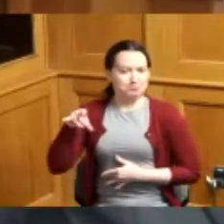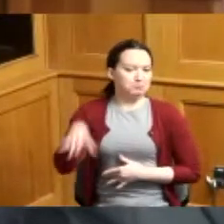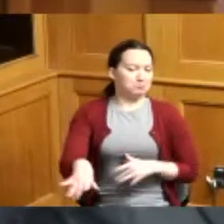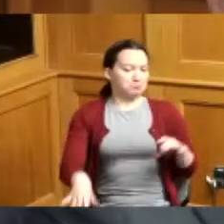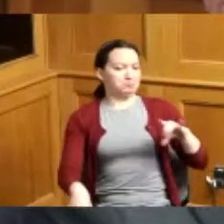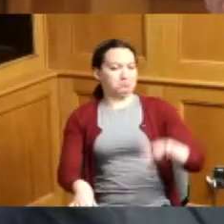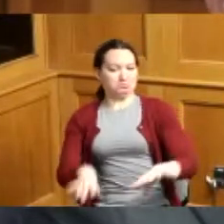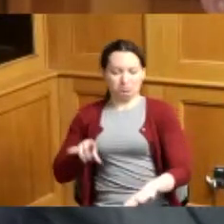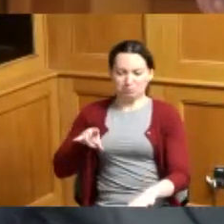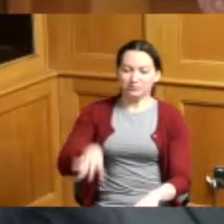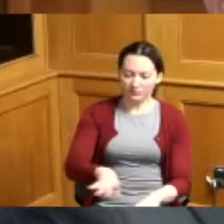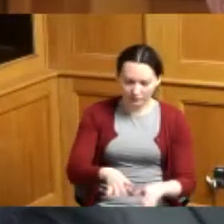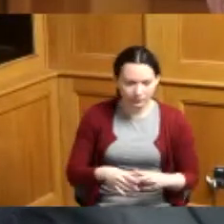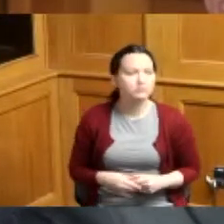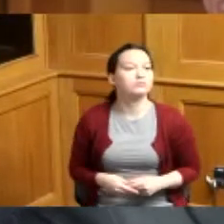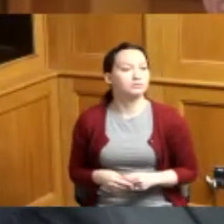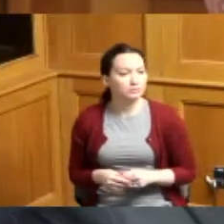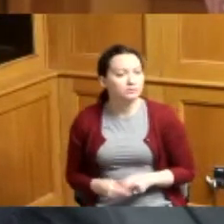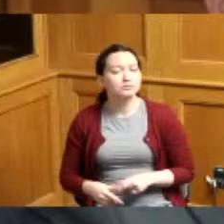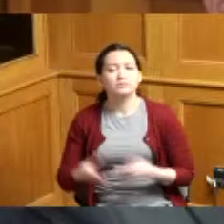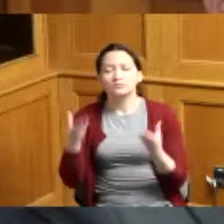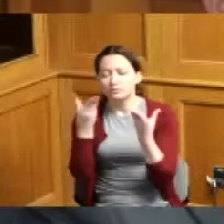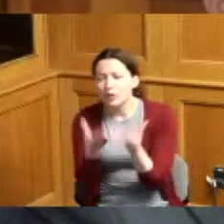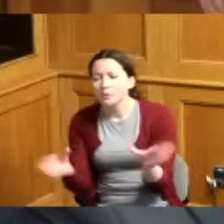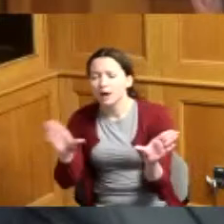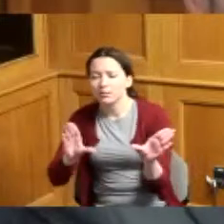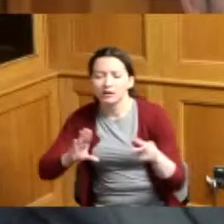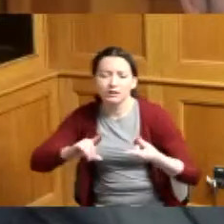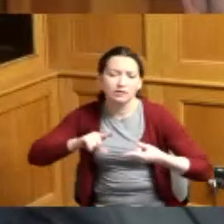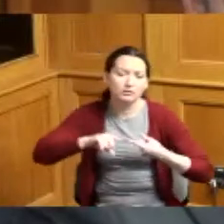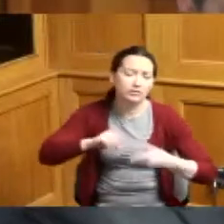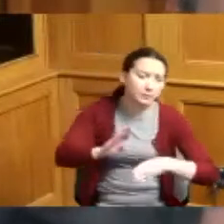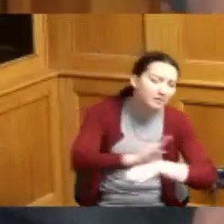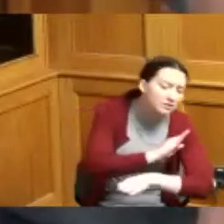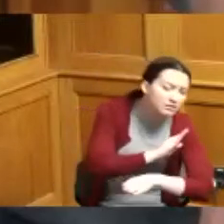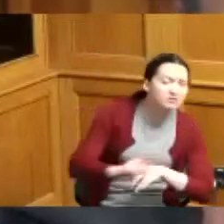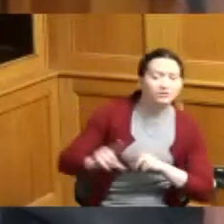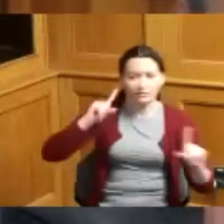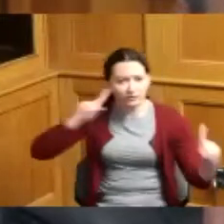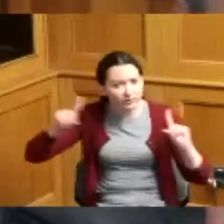I've heard from the public sector from the private sector we have all received letters